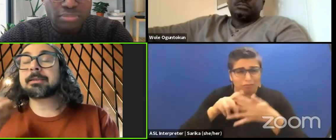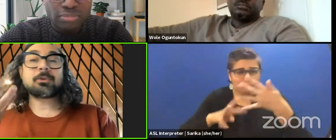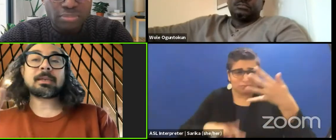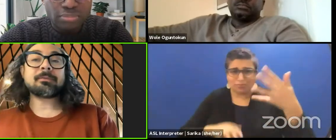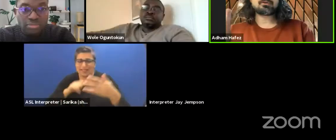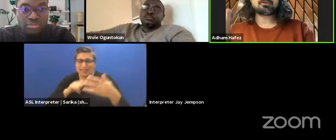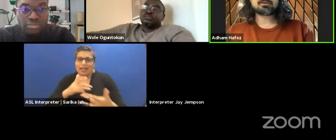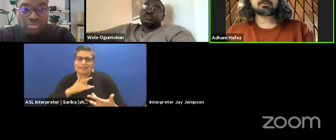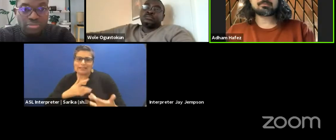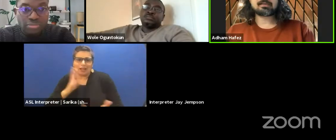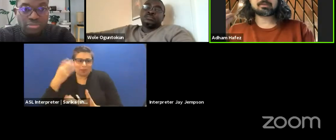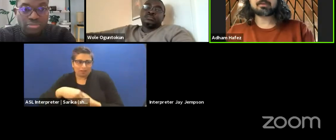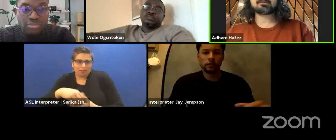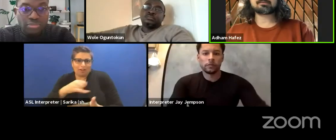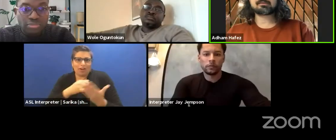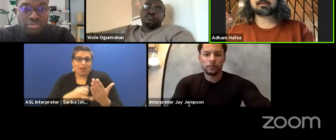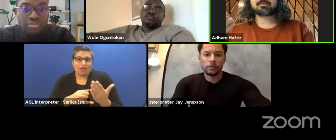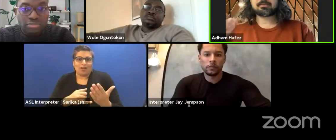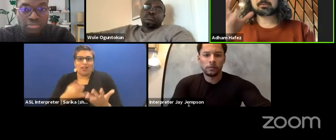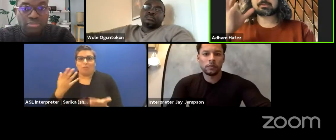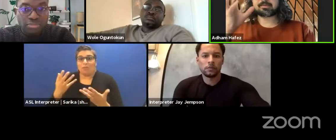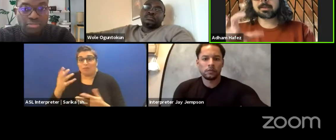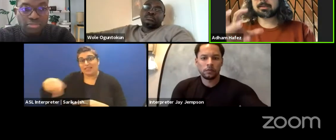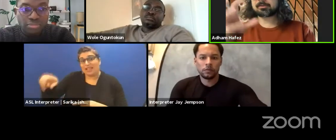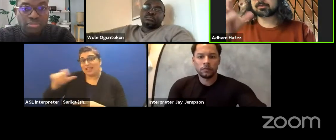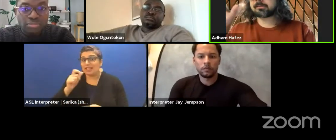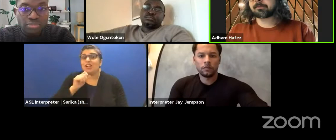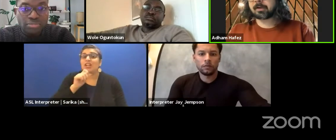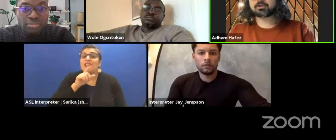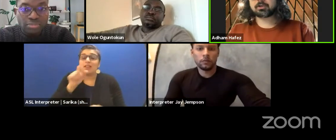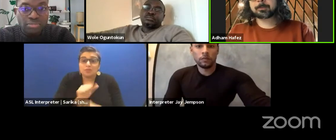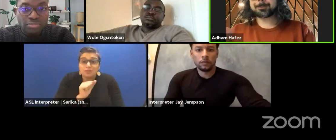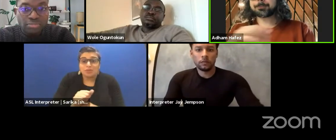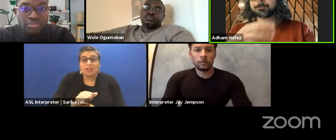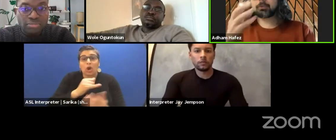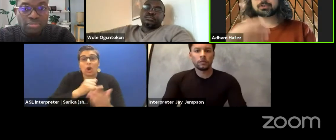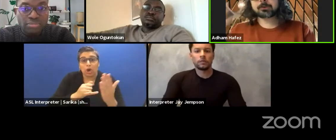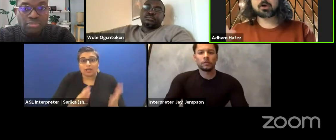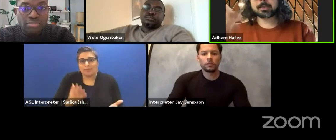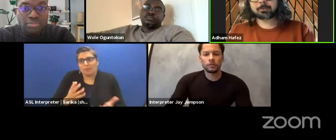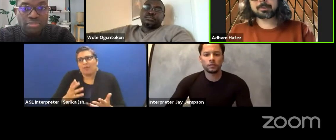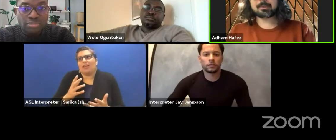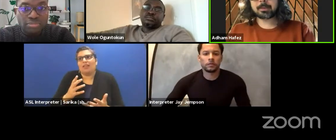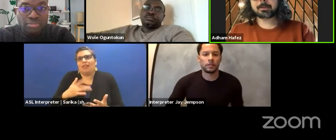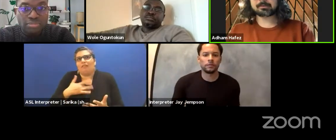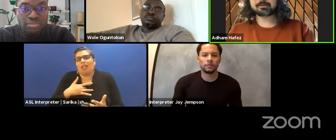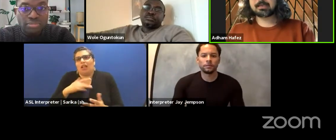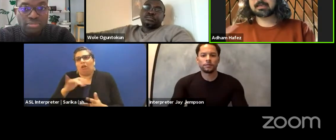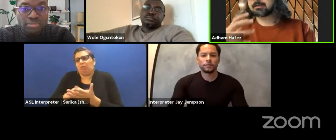they don't consider themselves artists. They think this a thing that serves a function, which is talking with spirits.